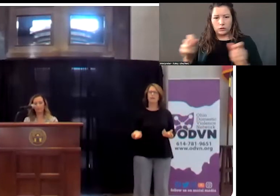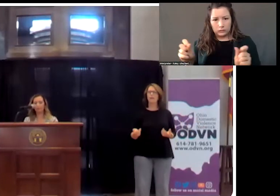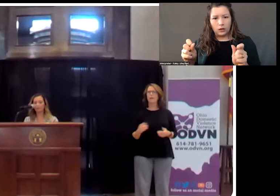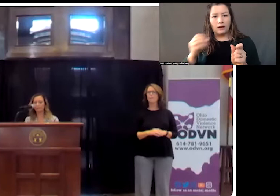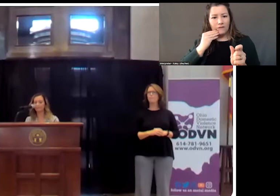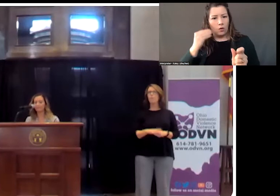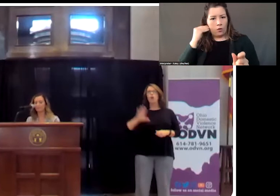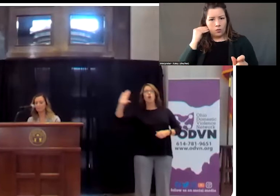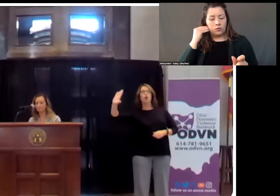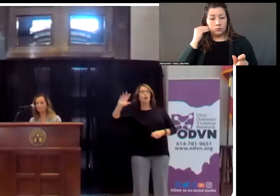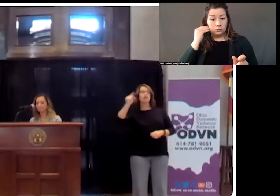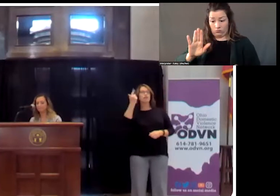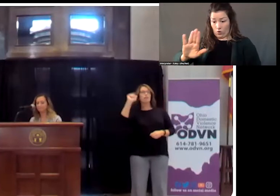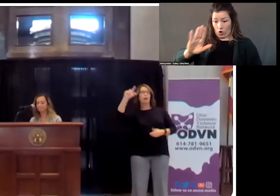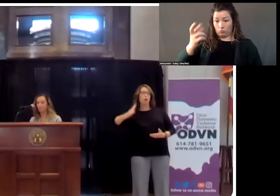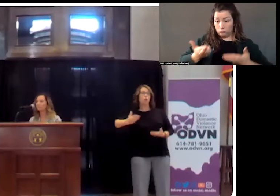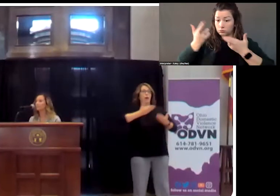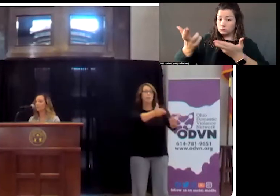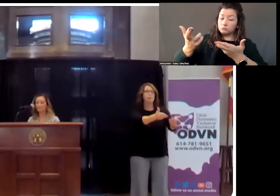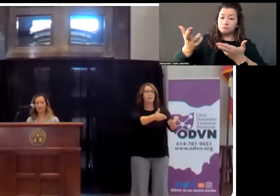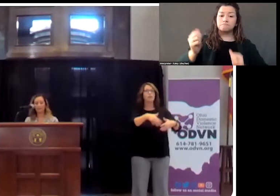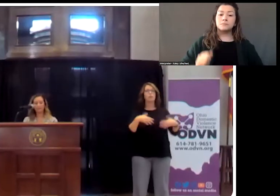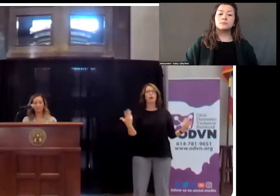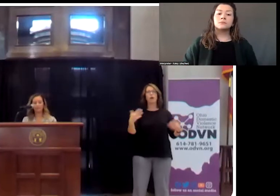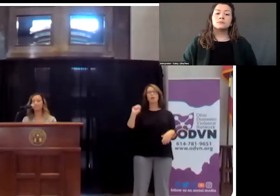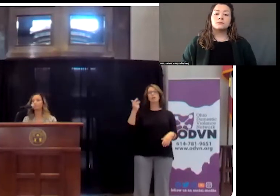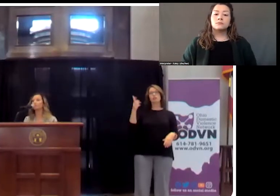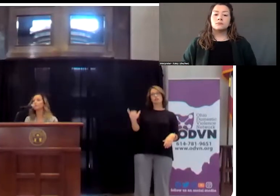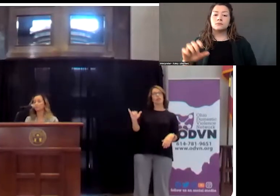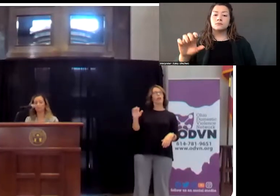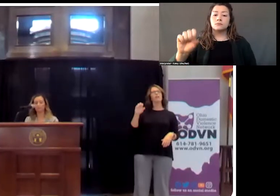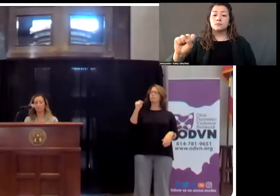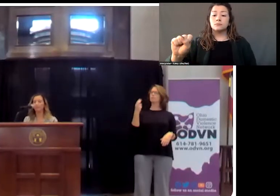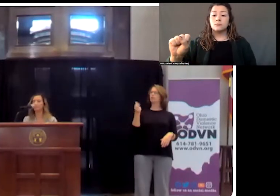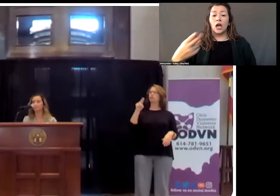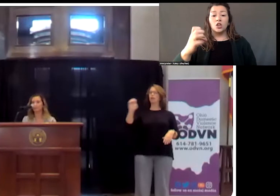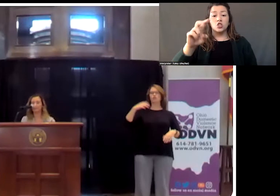Her recommendation was that Shane and Kellie should enter into a shared parenting plan